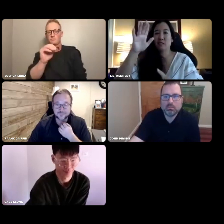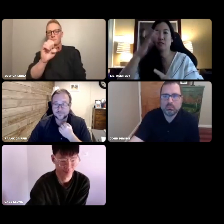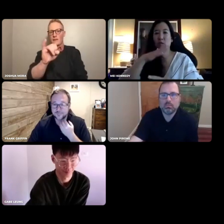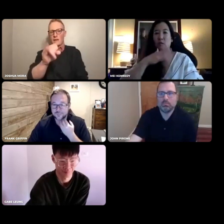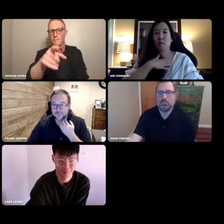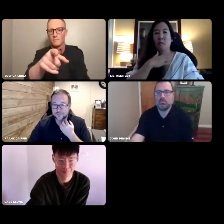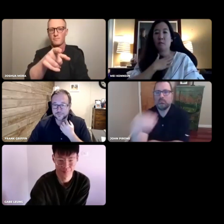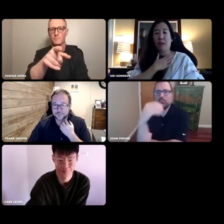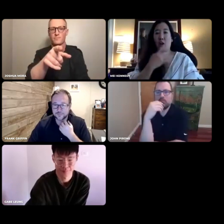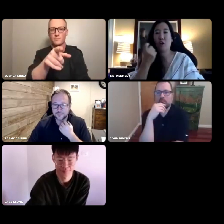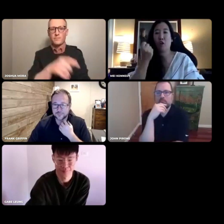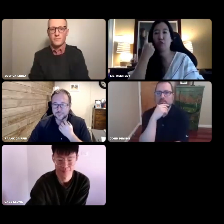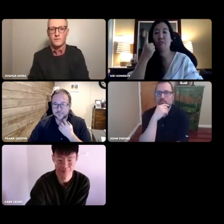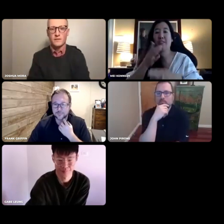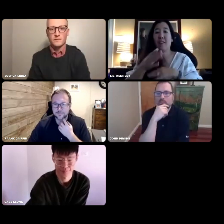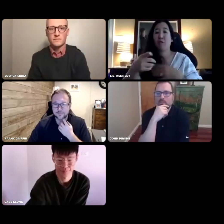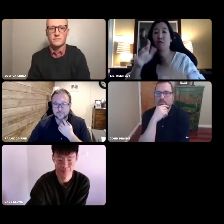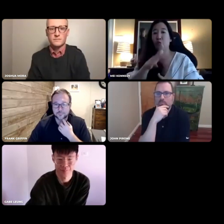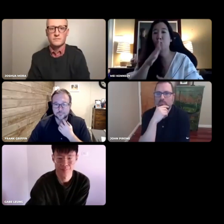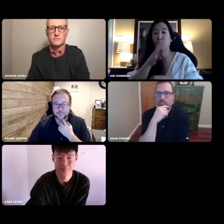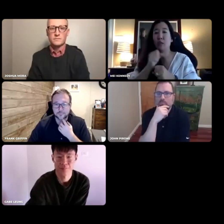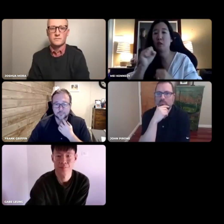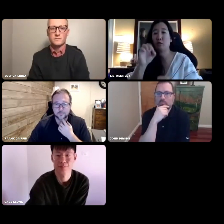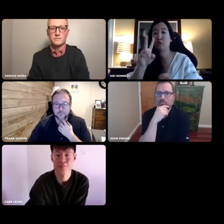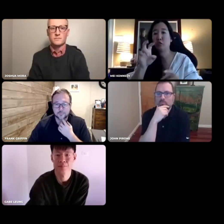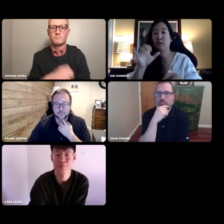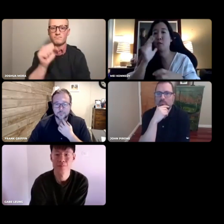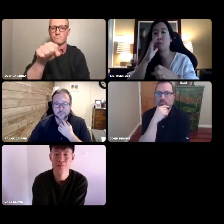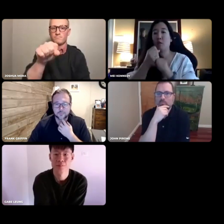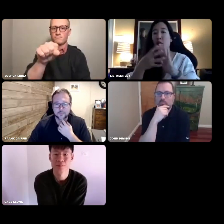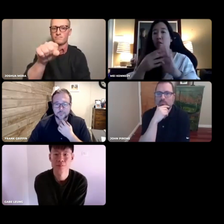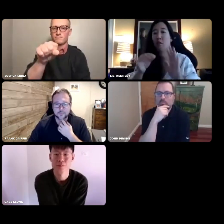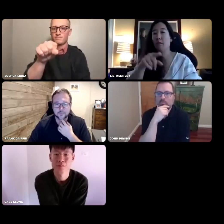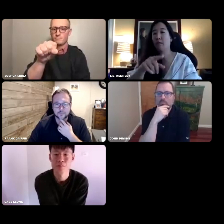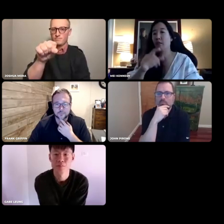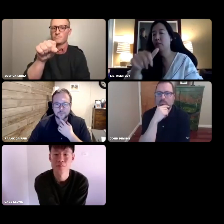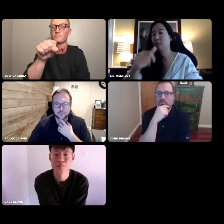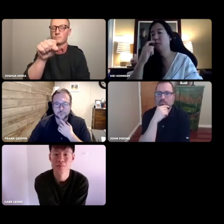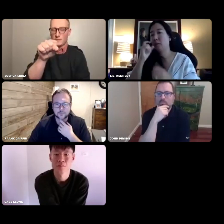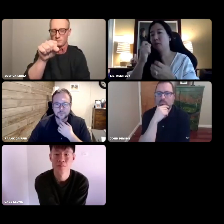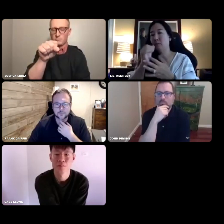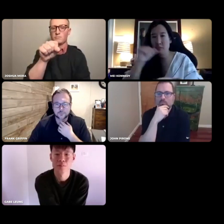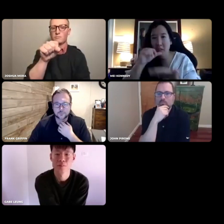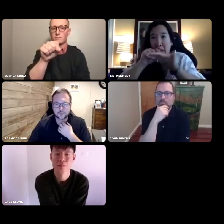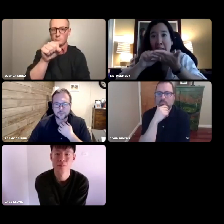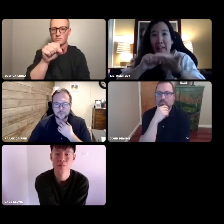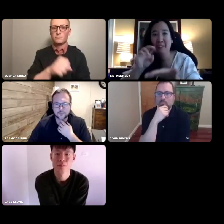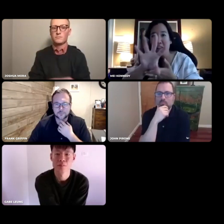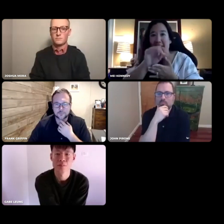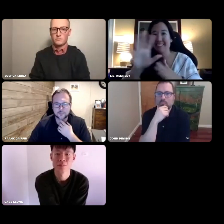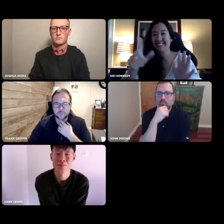You will get a survey after this.